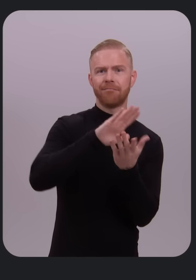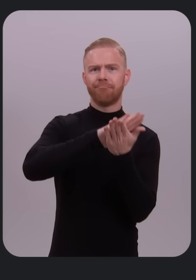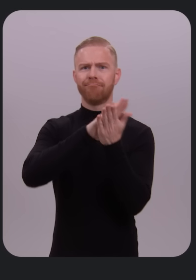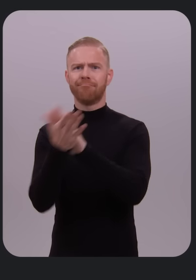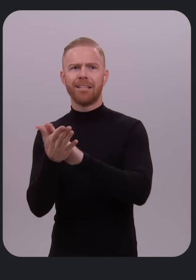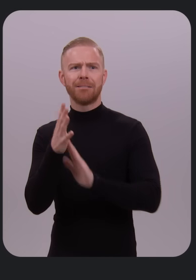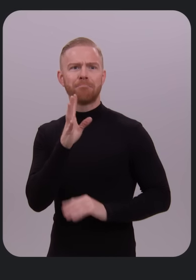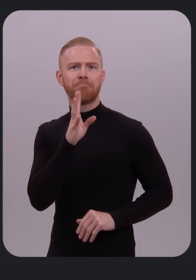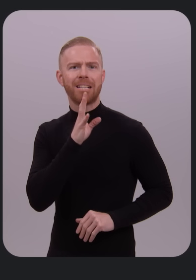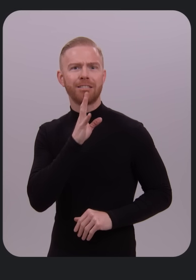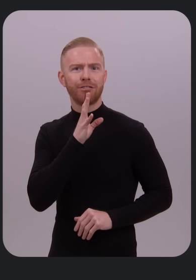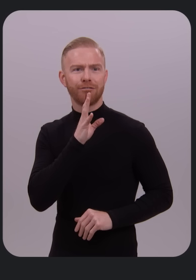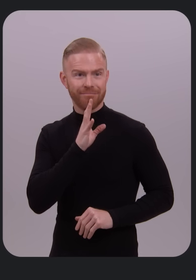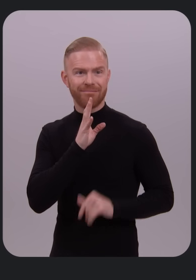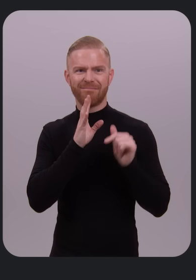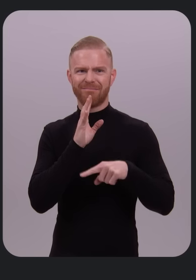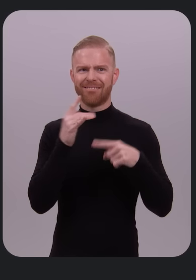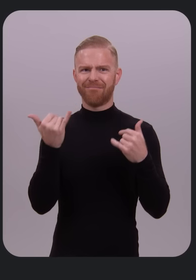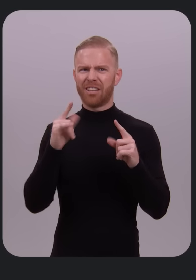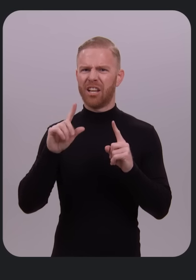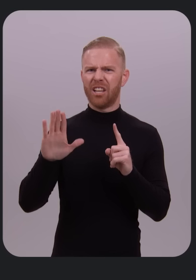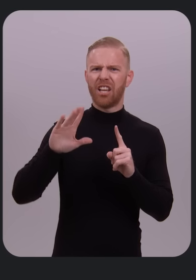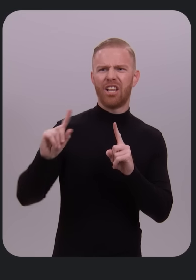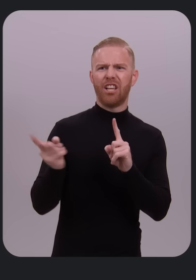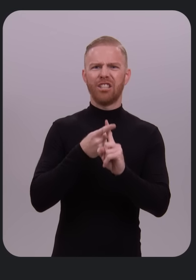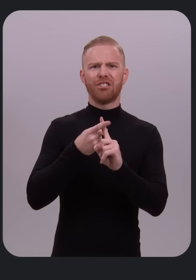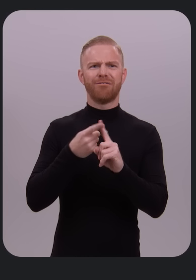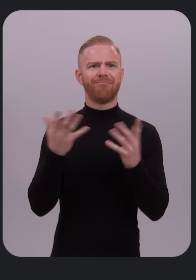These now have a first of its kind multi-speaker support